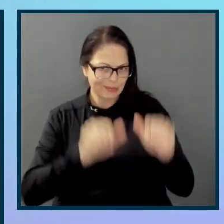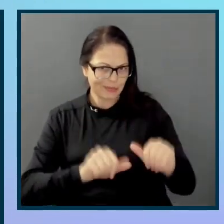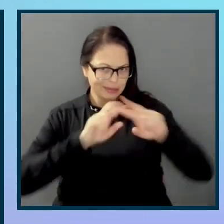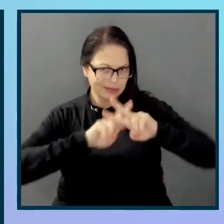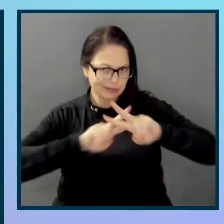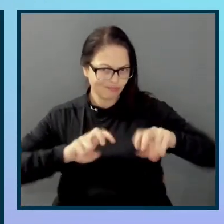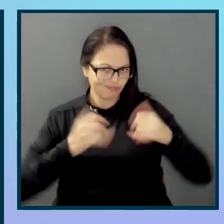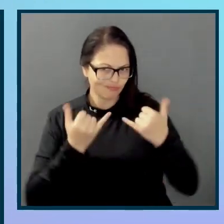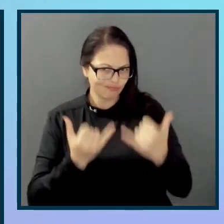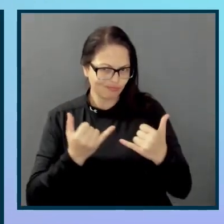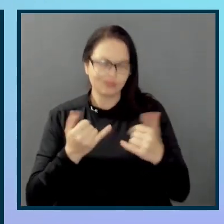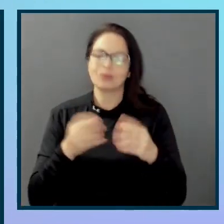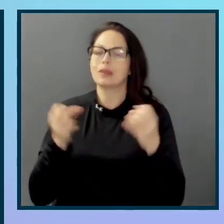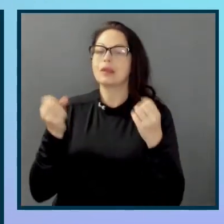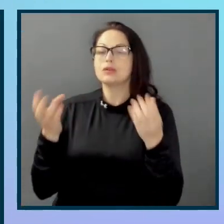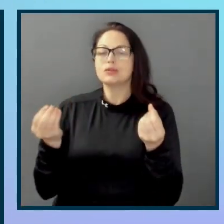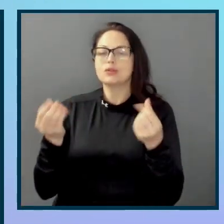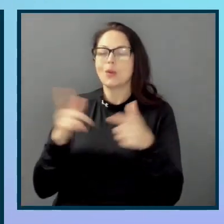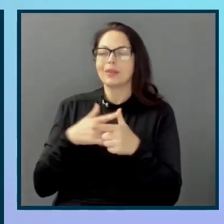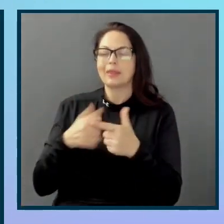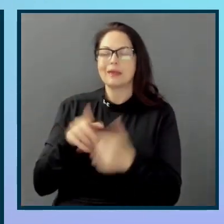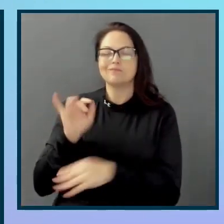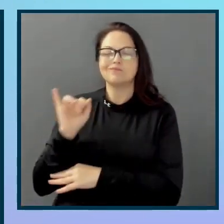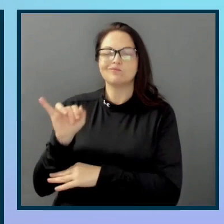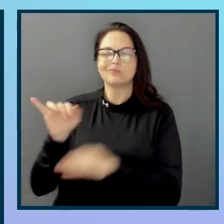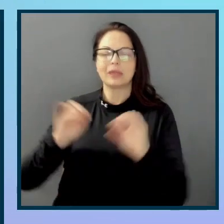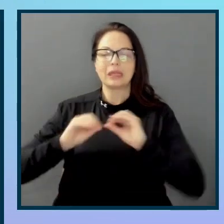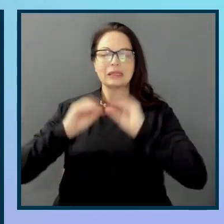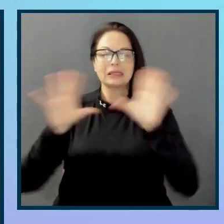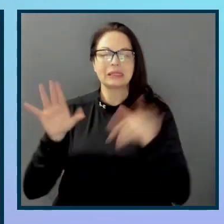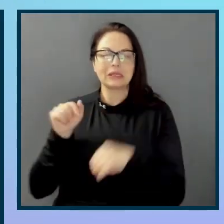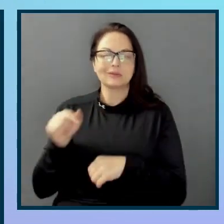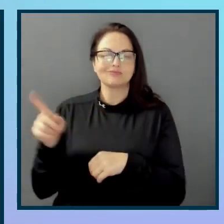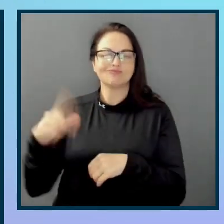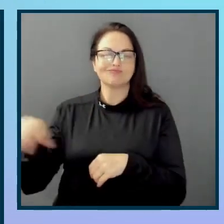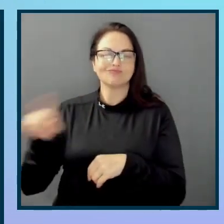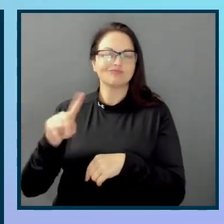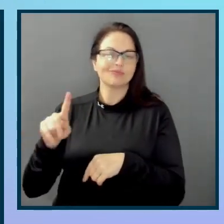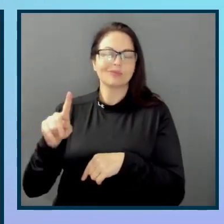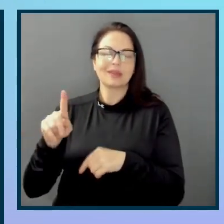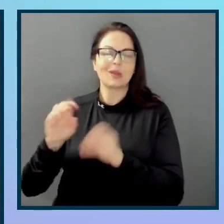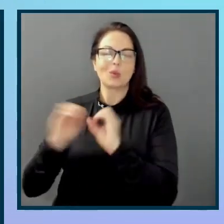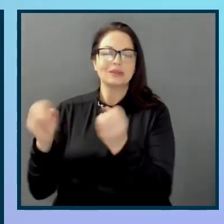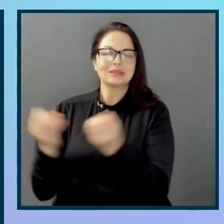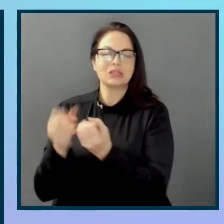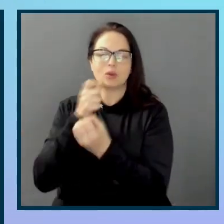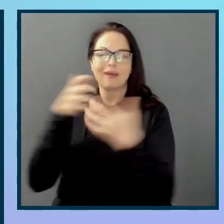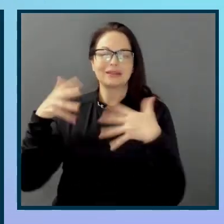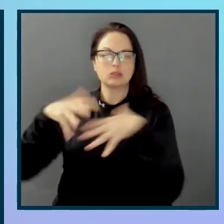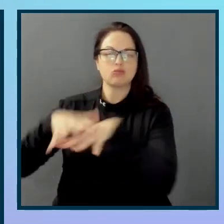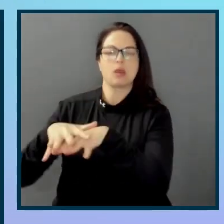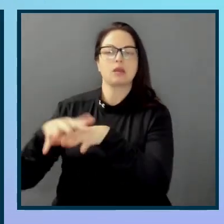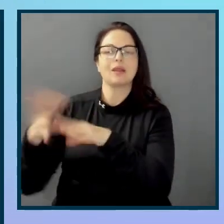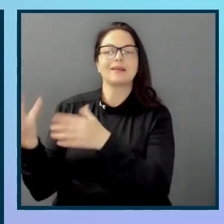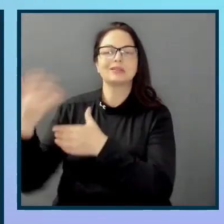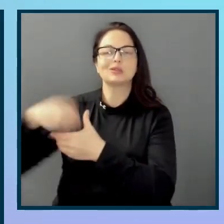that organizations weren't really integrating accessibility into the development process. They were considering it,